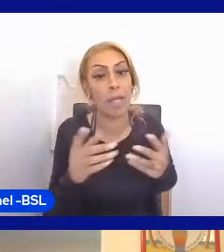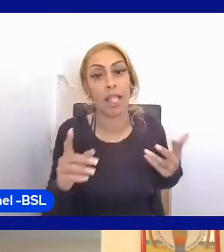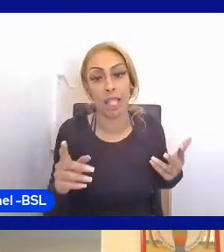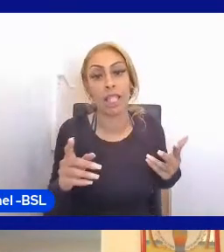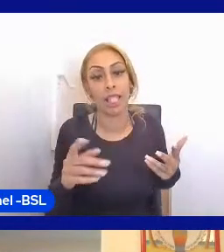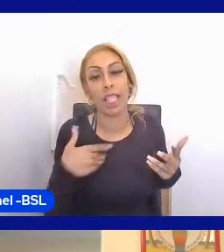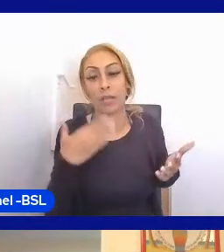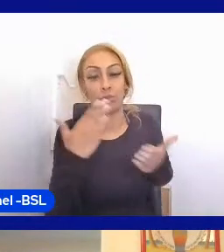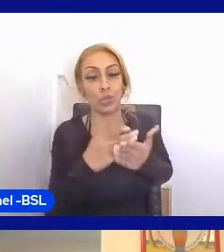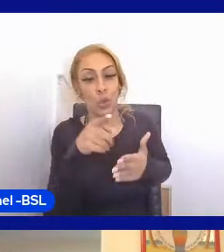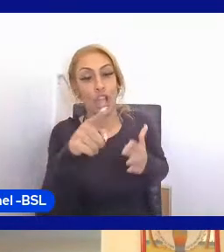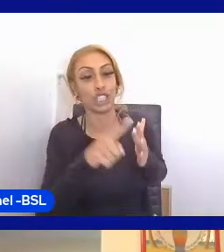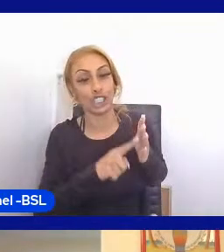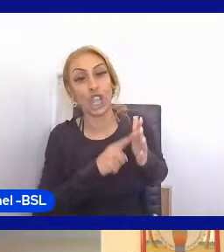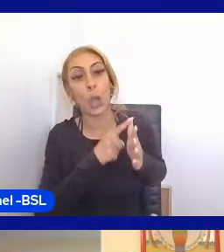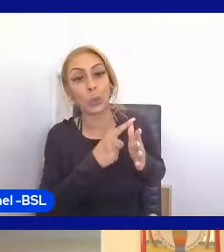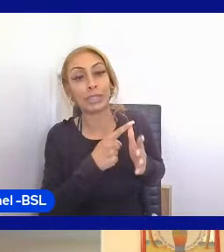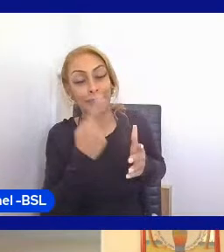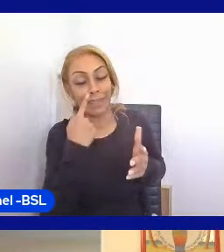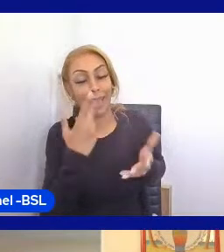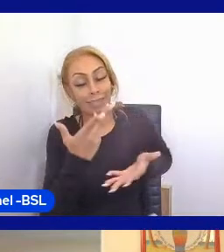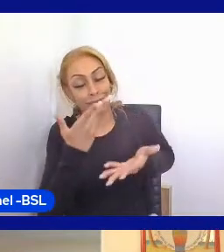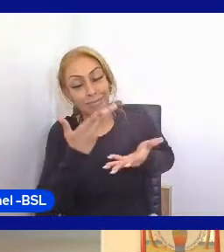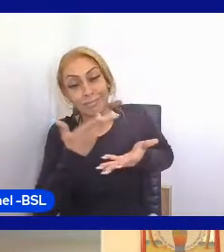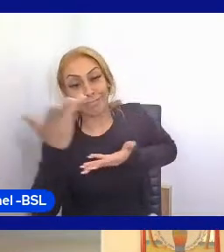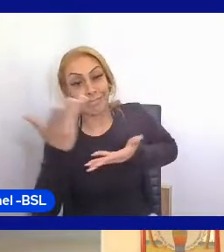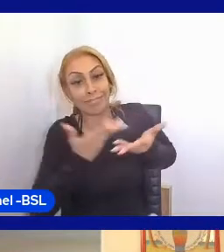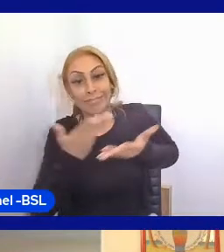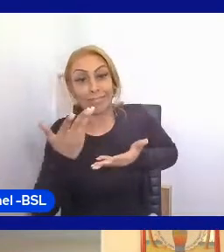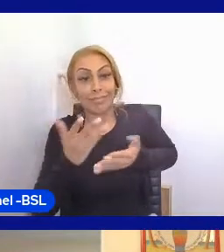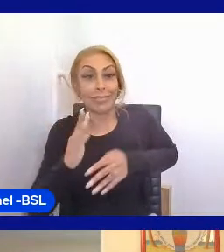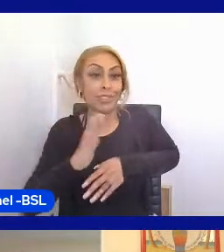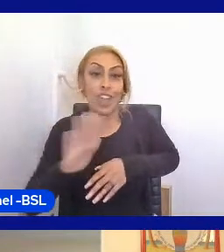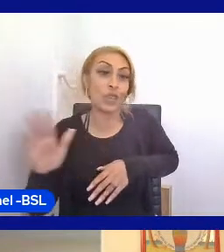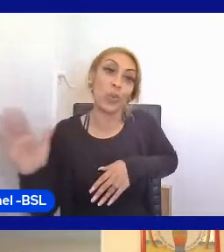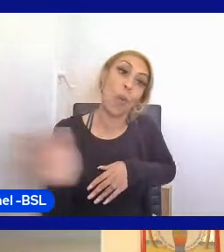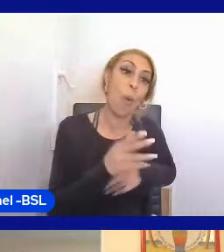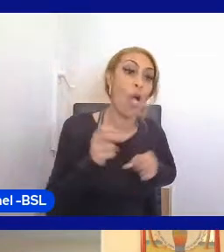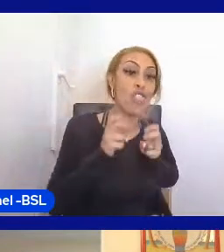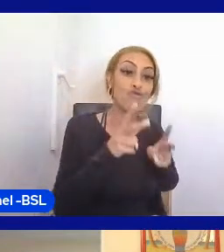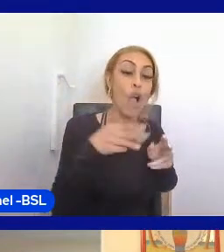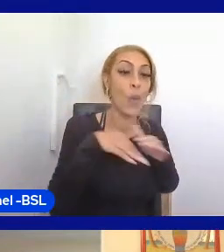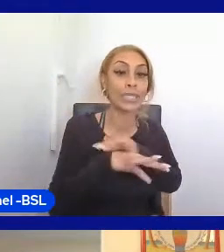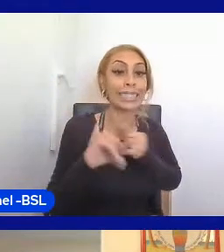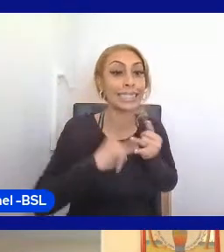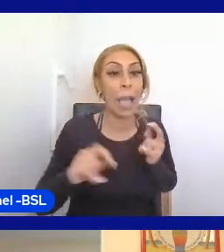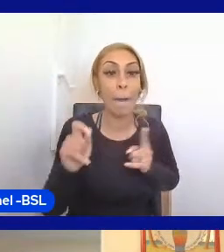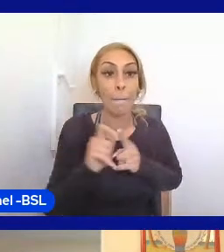the groups at each location. That will still be available and I'm still looking at ways to improve accessibility.